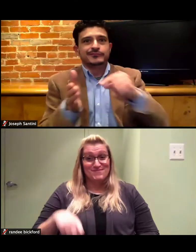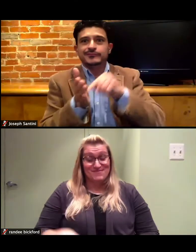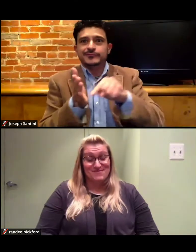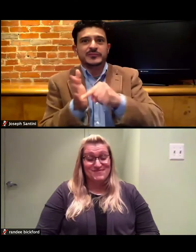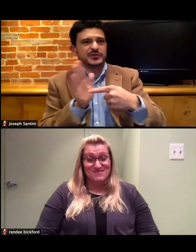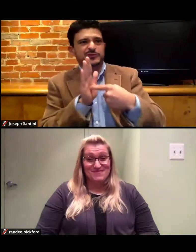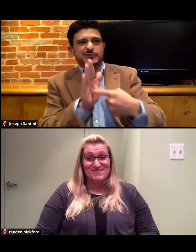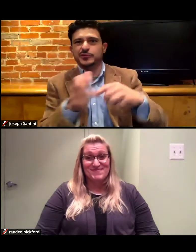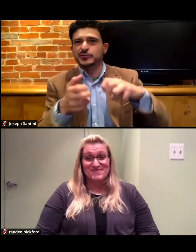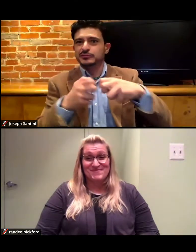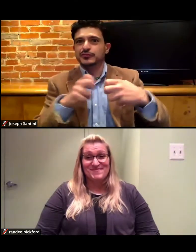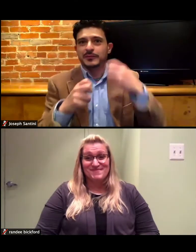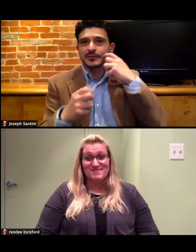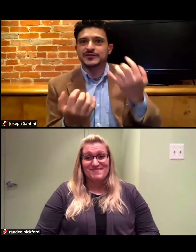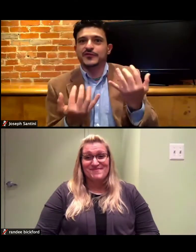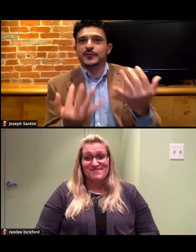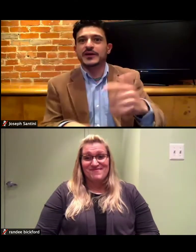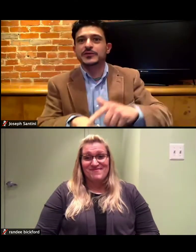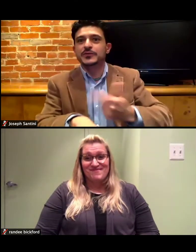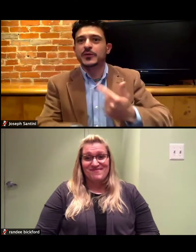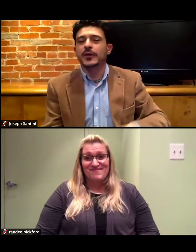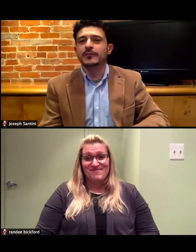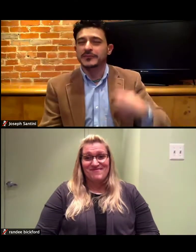Knowing that the earlier they get this the better it is.